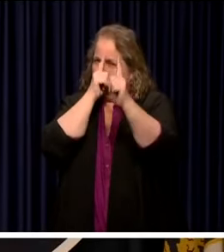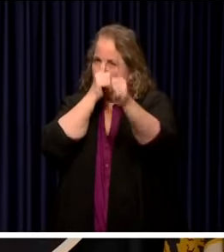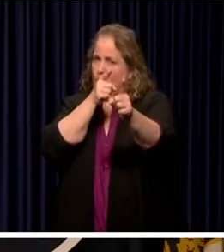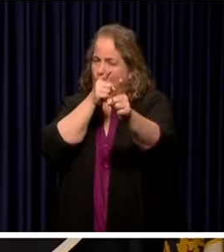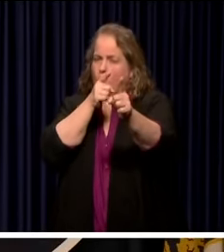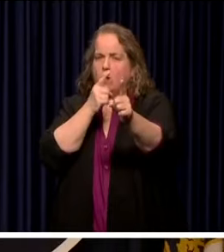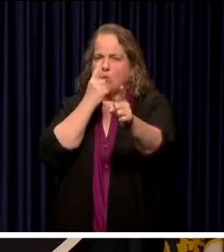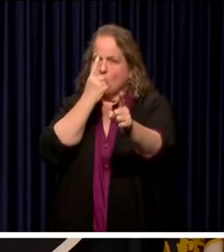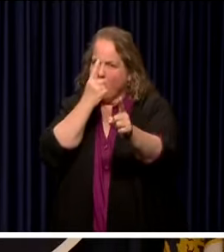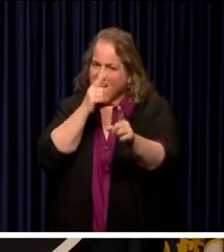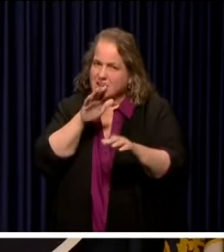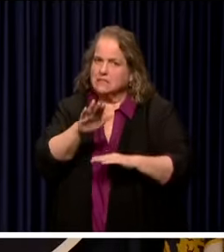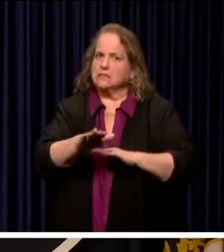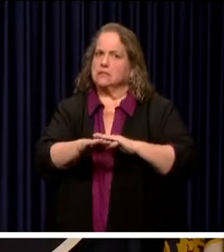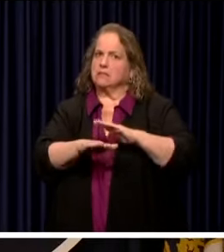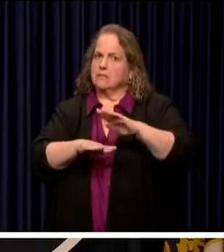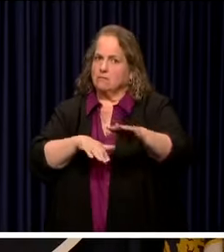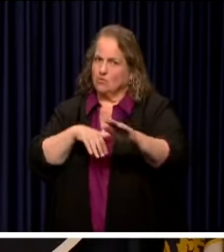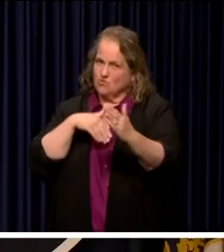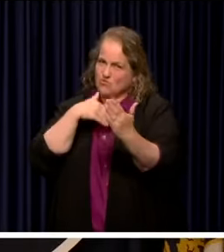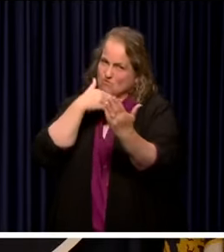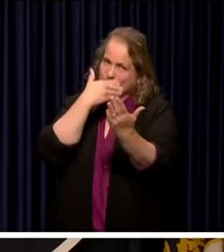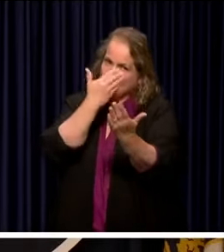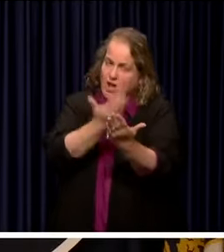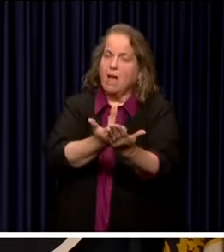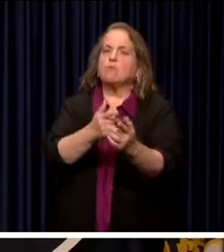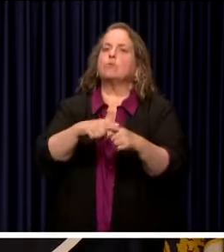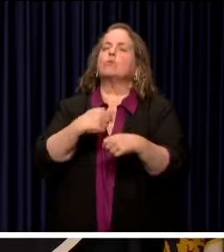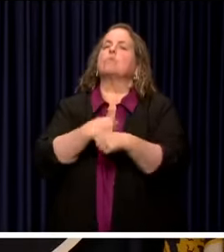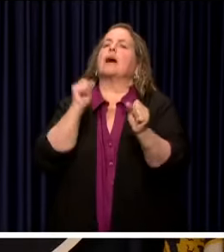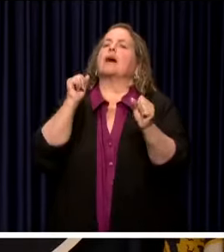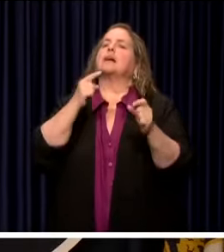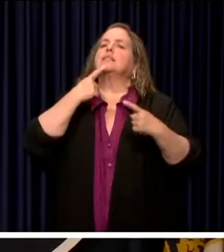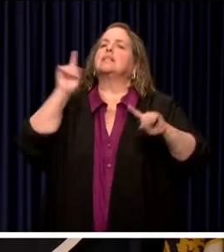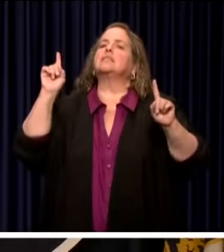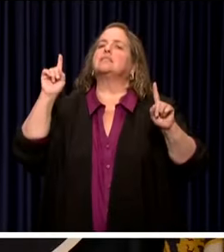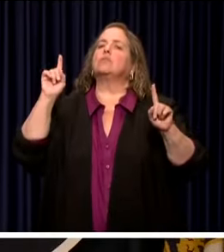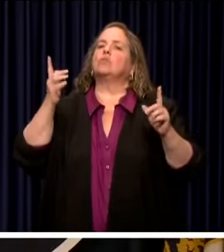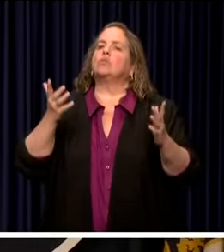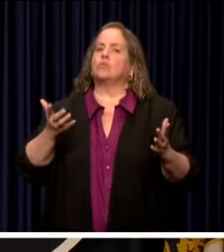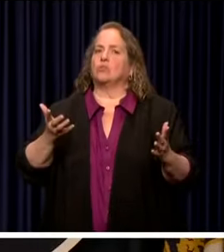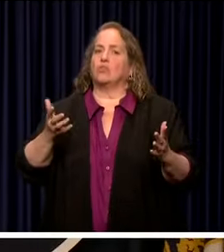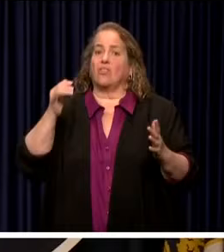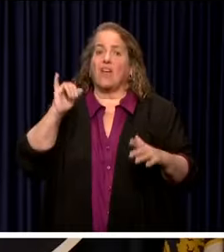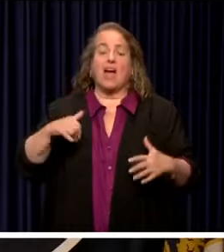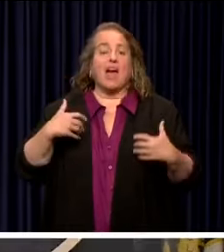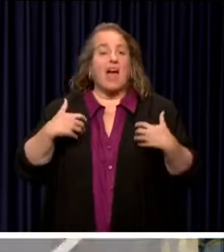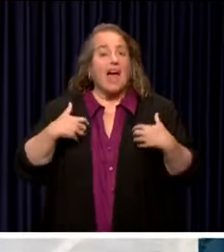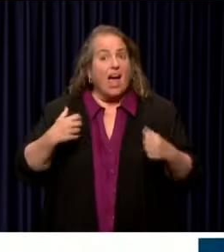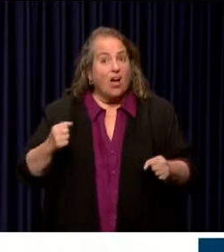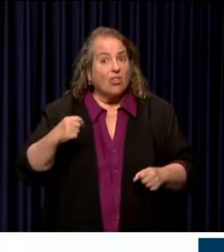WE'RE TOUGH ENOUGH TO PROTECT OUR FELLOW MAN AND WOMAN AND PASS THIS TEST OF HUMANITY.